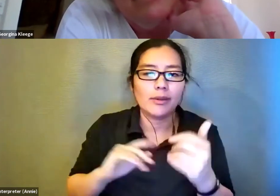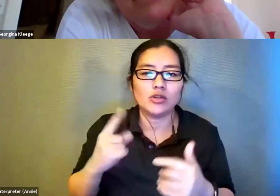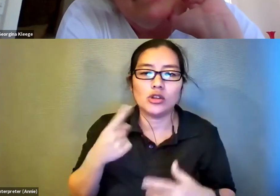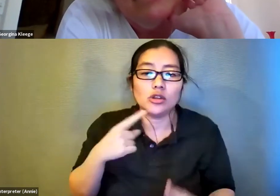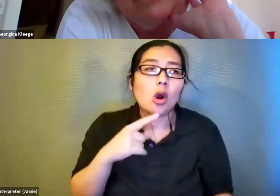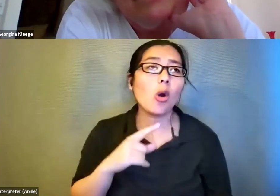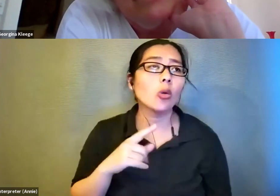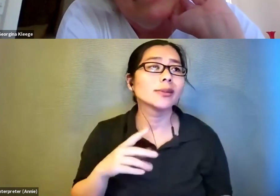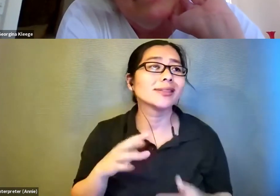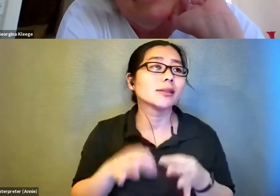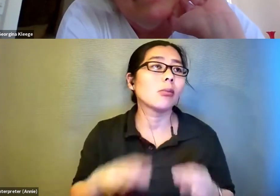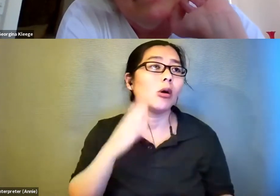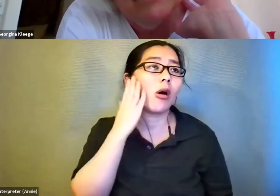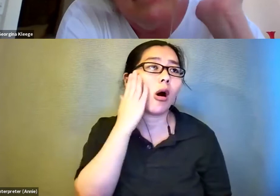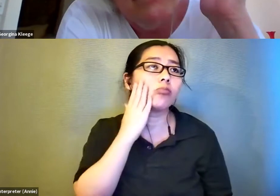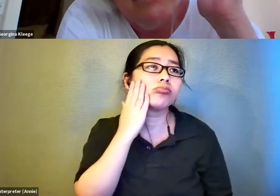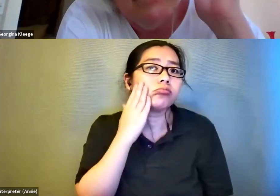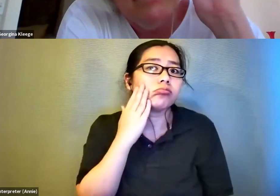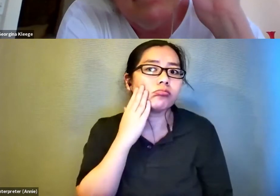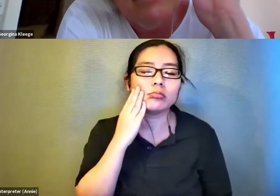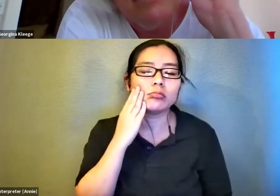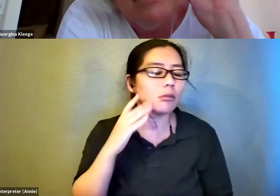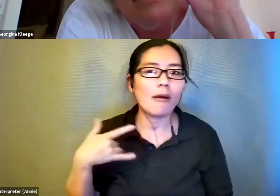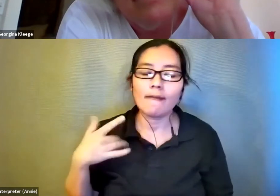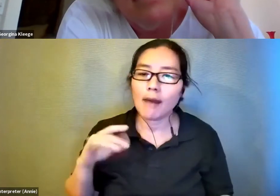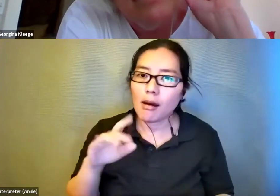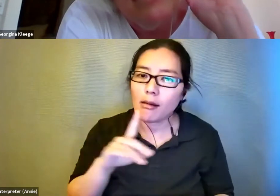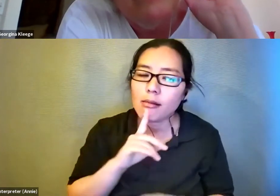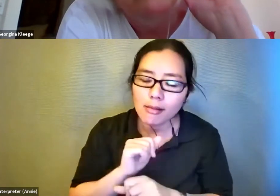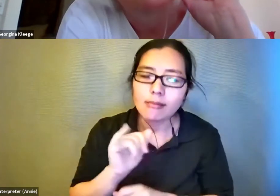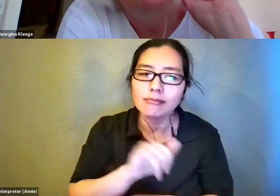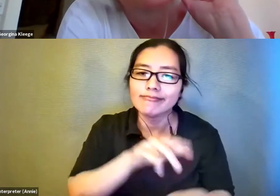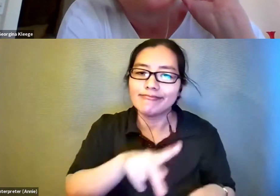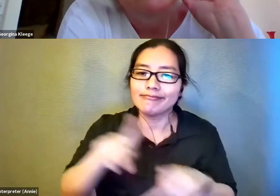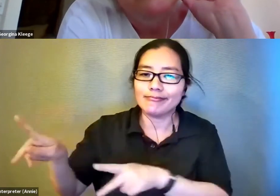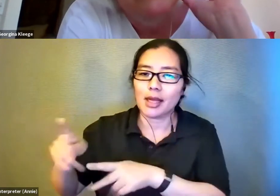It was -- it felt like a person. You know? It felt like you were really